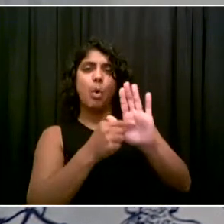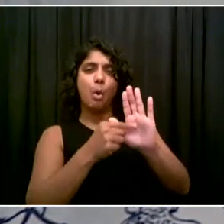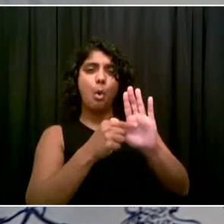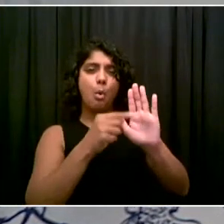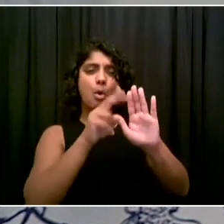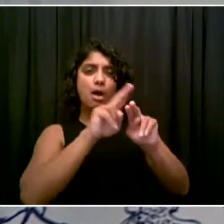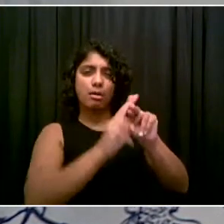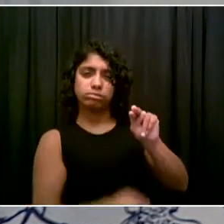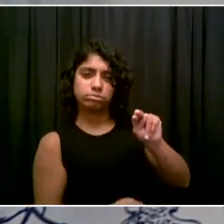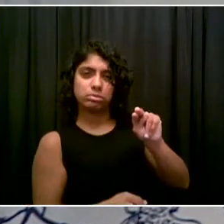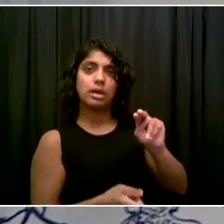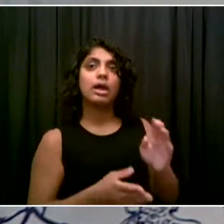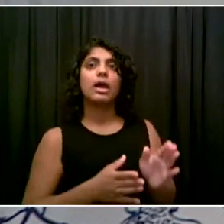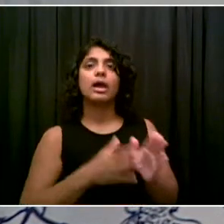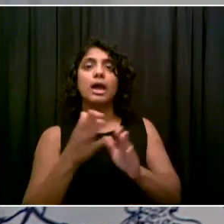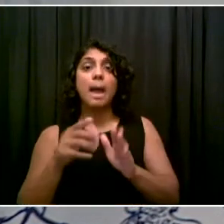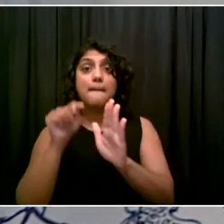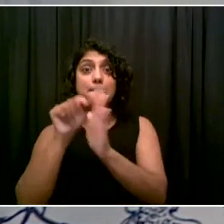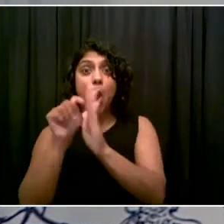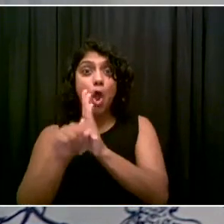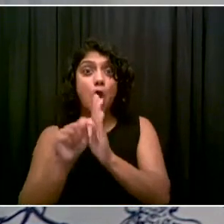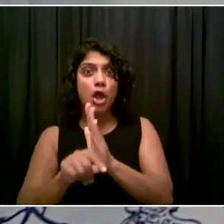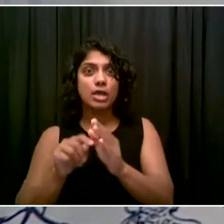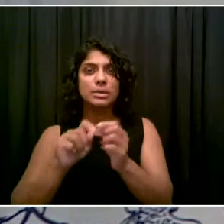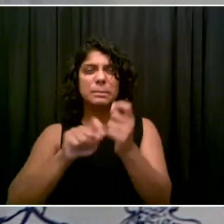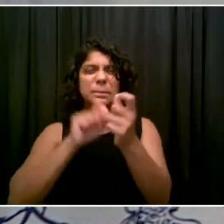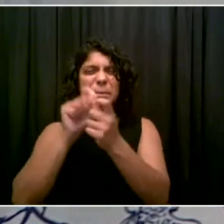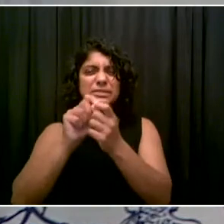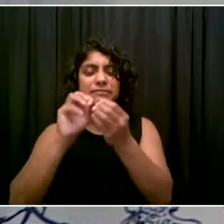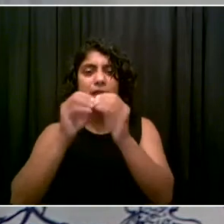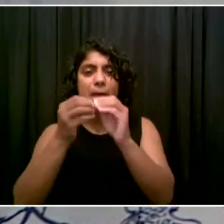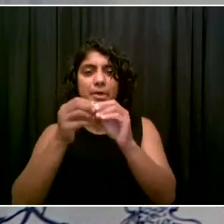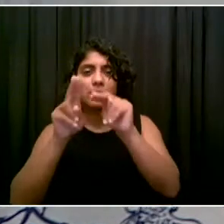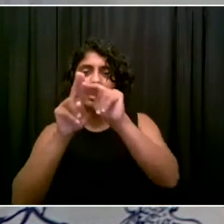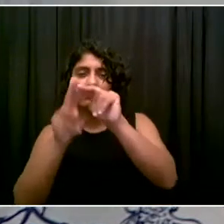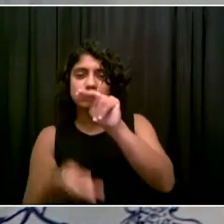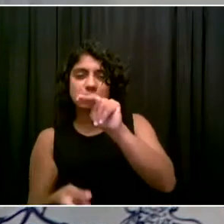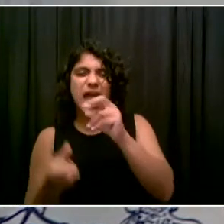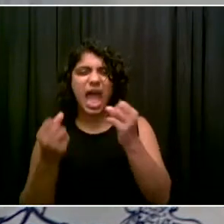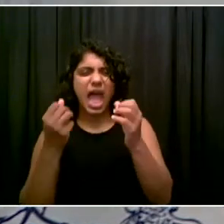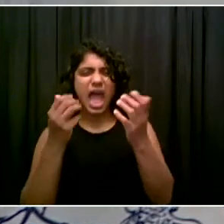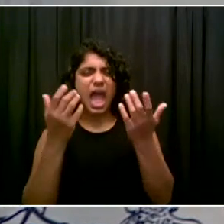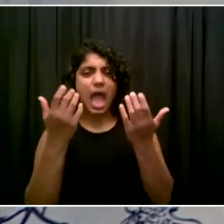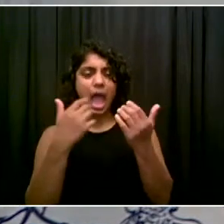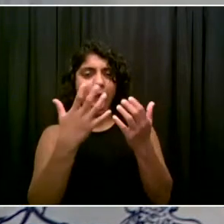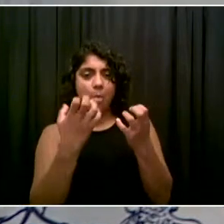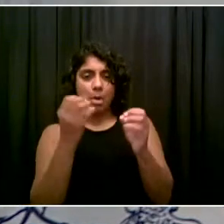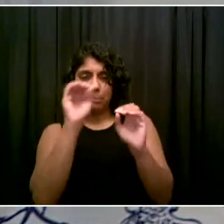NUMBERS. WHAT WAS THE NUMBER OF SHOOTING INCIDENCES SHOOTING VICTMIS IN THE NUMBER OF HOMICIDES?